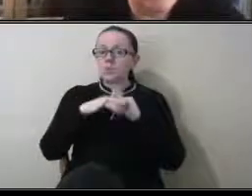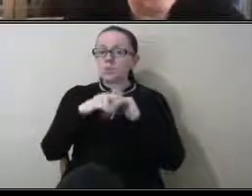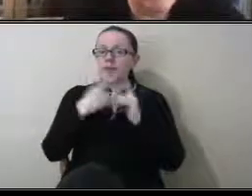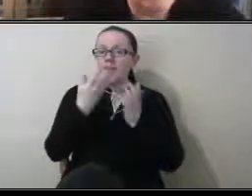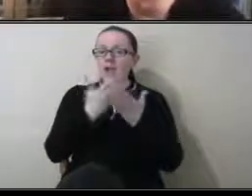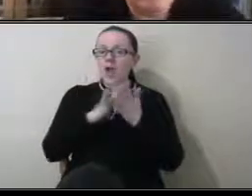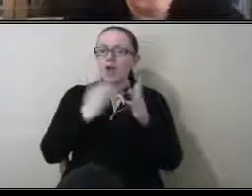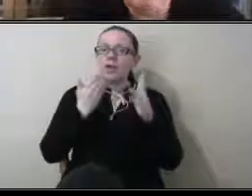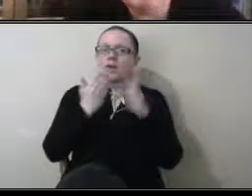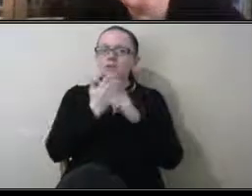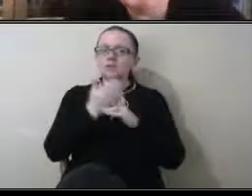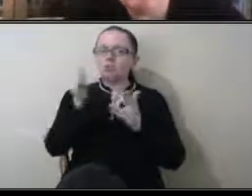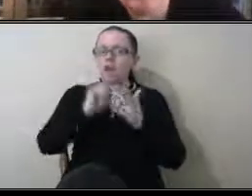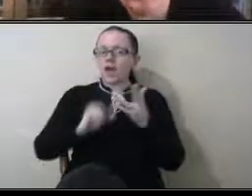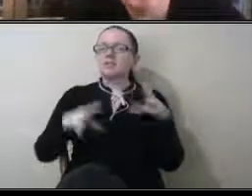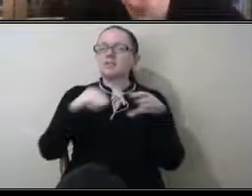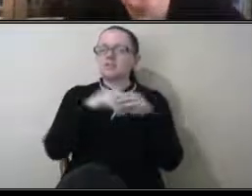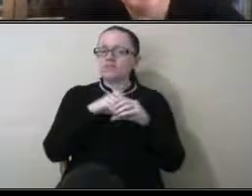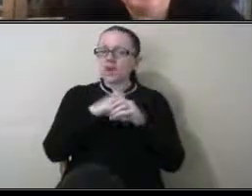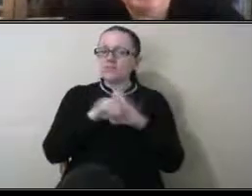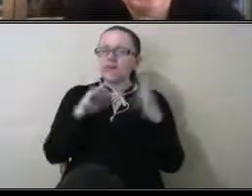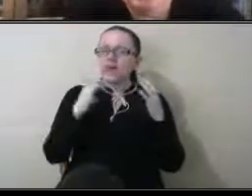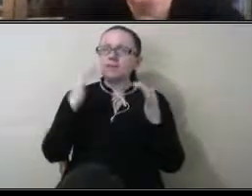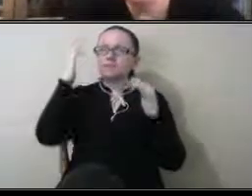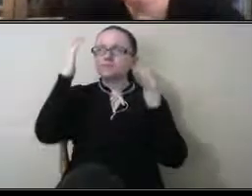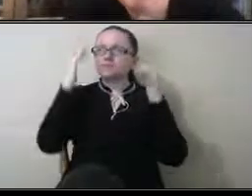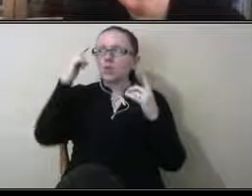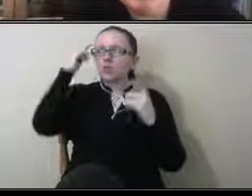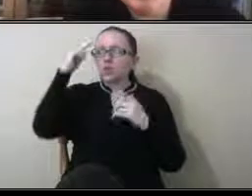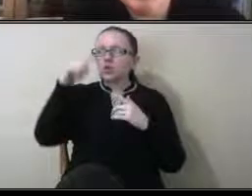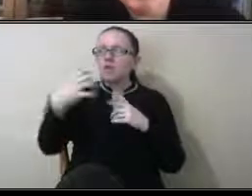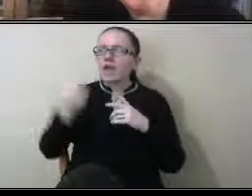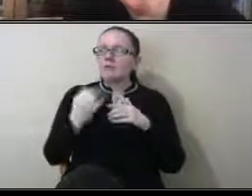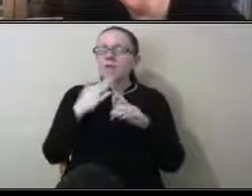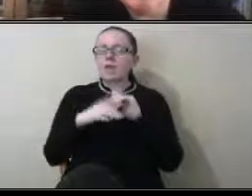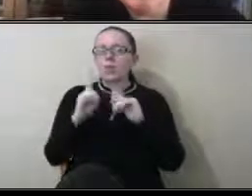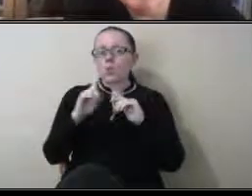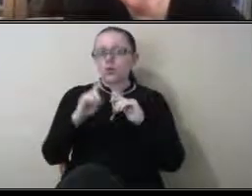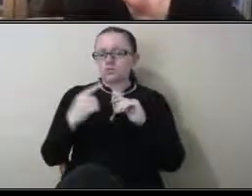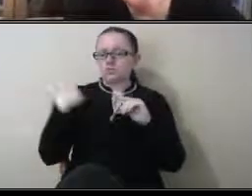and then perhaps any reflections you might have on you know what's changed in the sector since